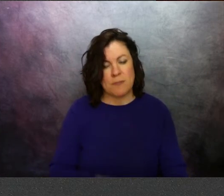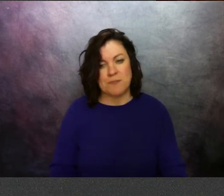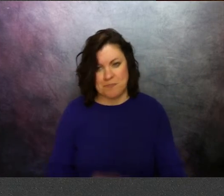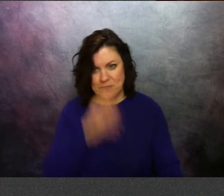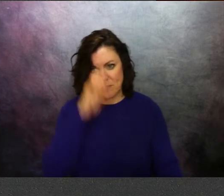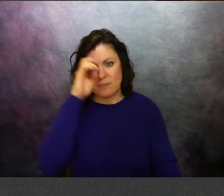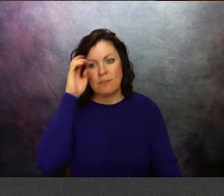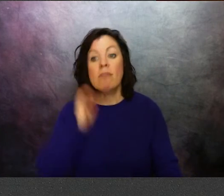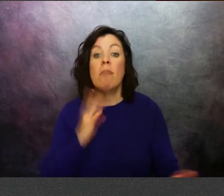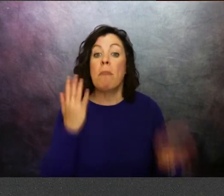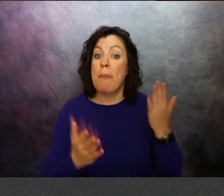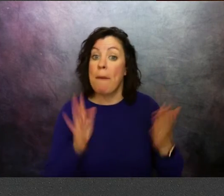Maybe there's a table.